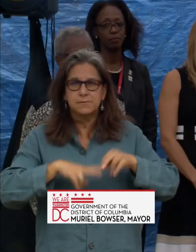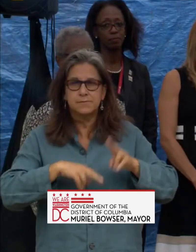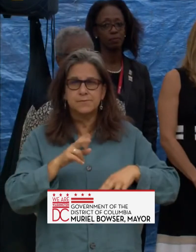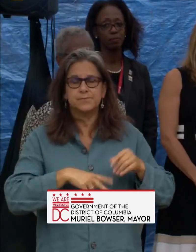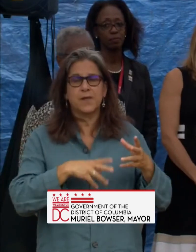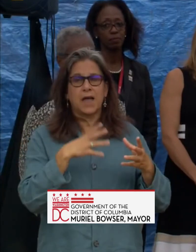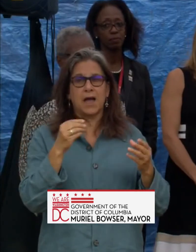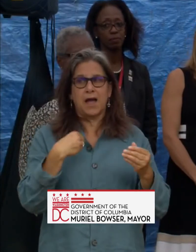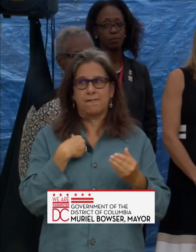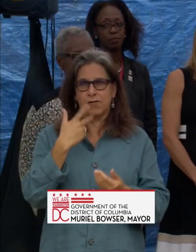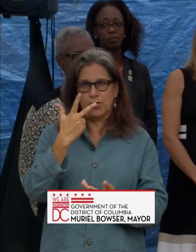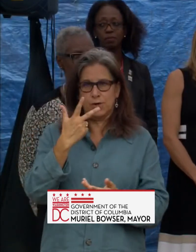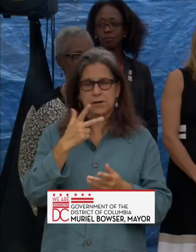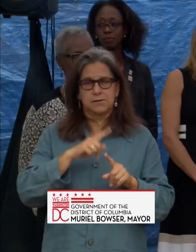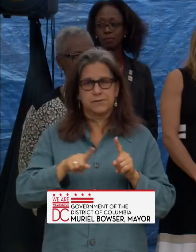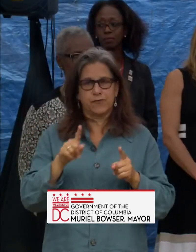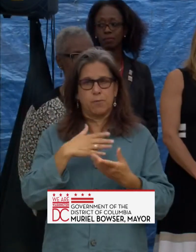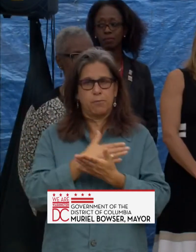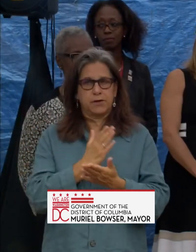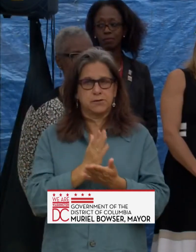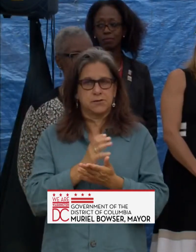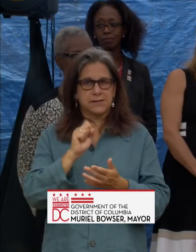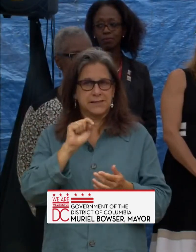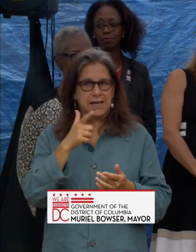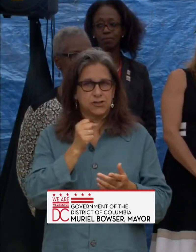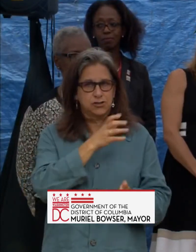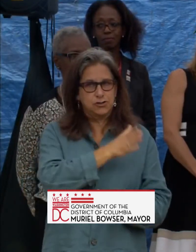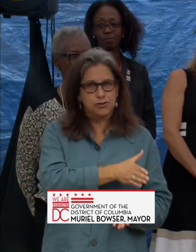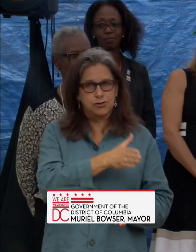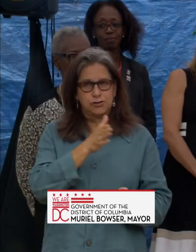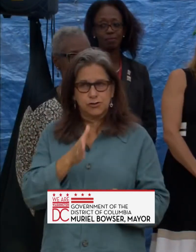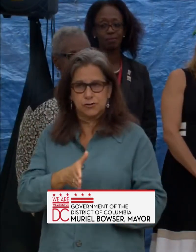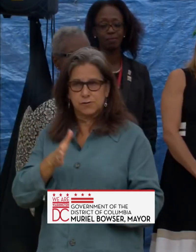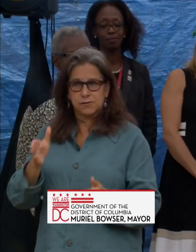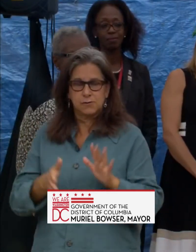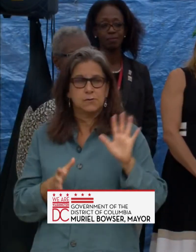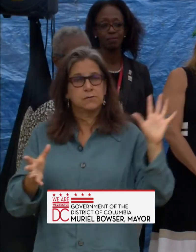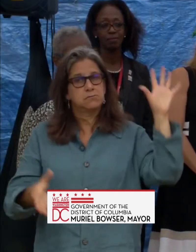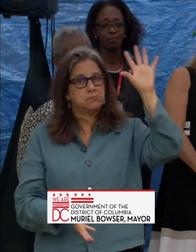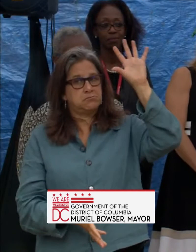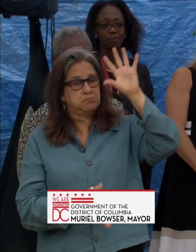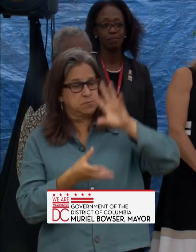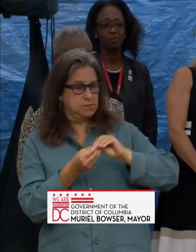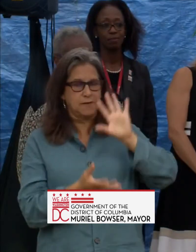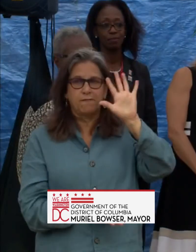SO THAT MEANS NOW WE HAVE 5,000 UNITS IN OUR PIPELINE AND MORE MONEY OUT THE DOOR GETTING THERE.